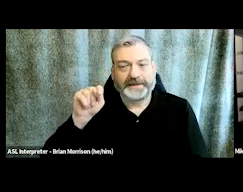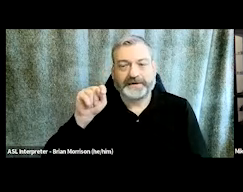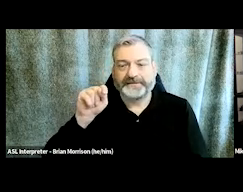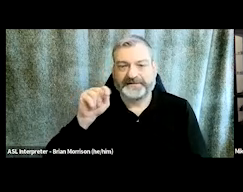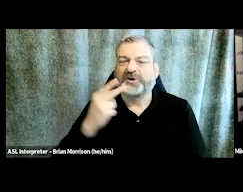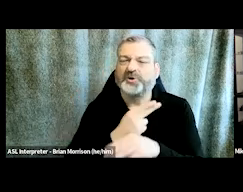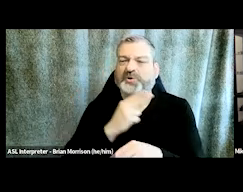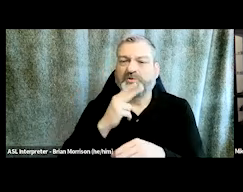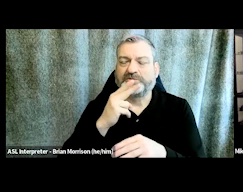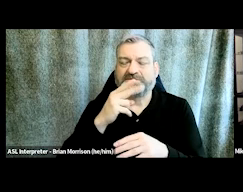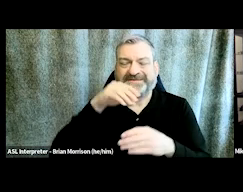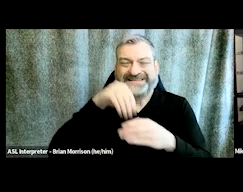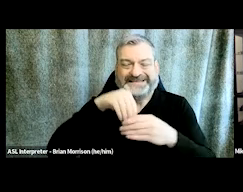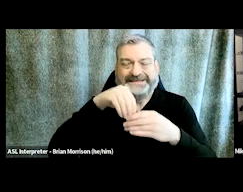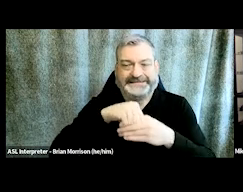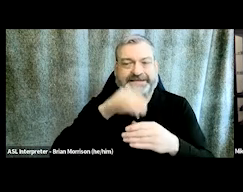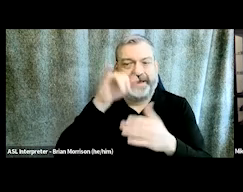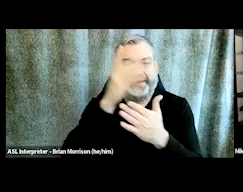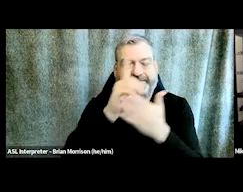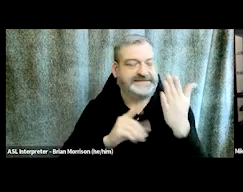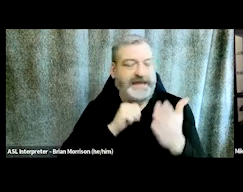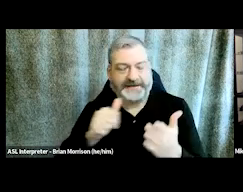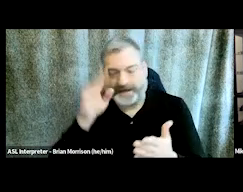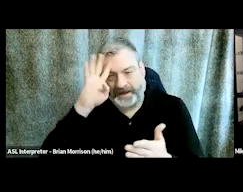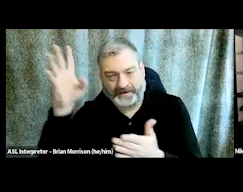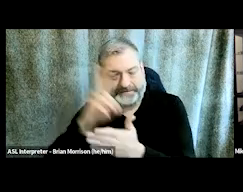because that will also tell a listener that they're about to hear a list of items